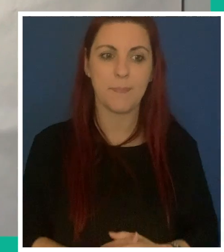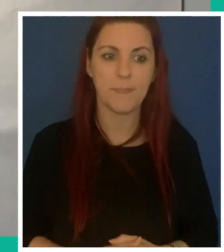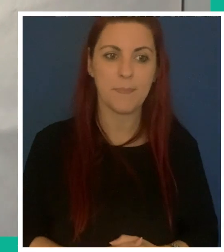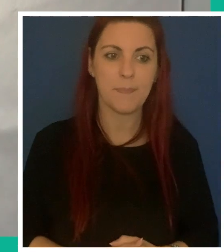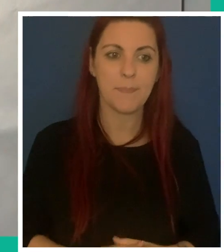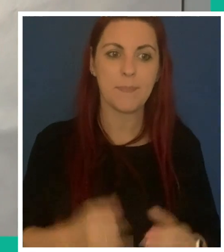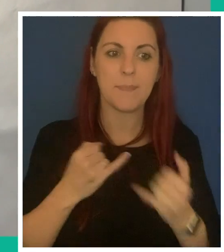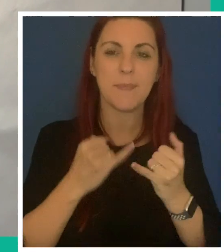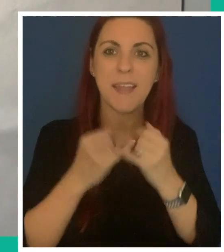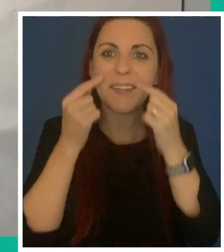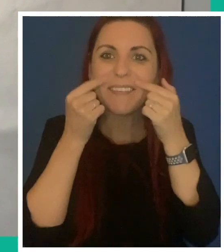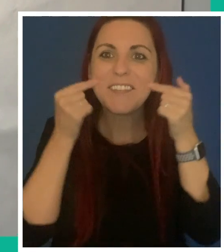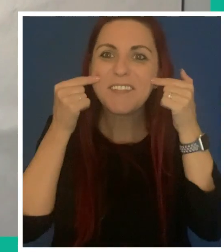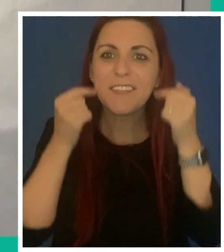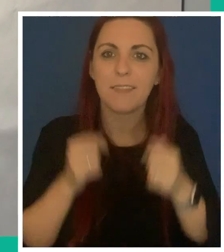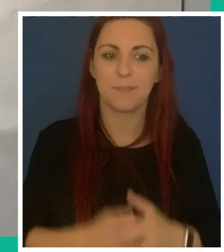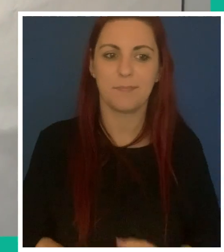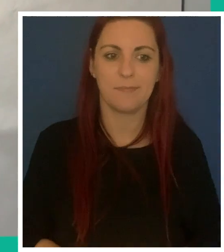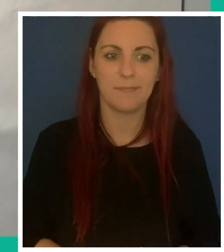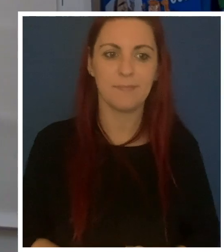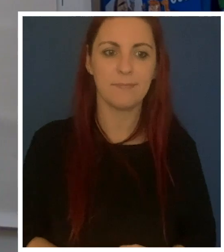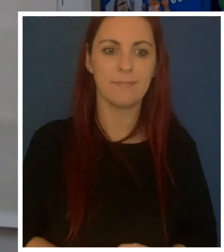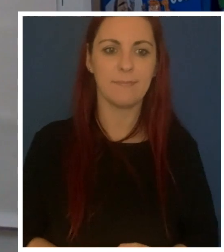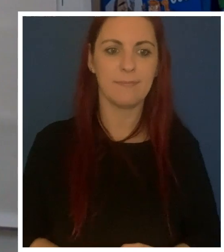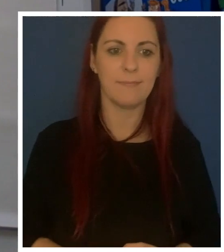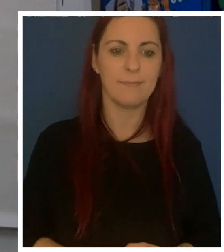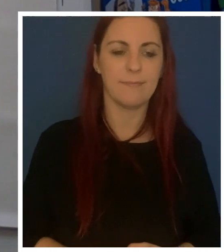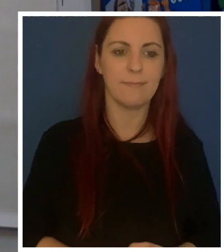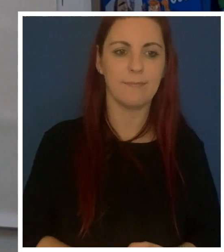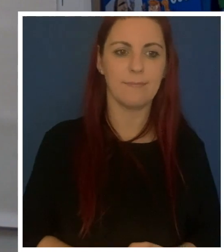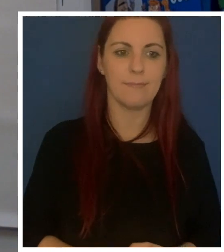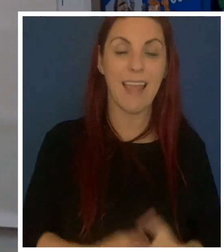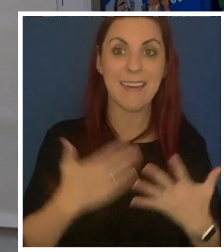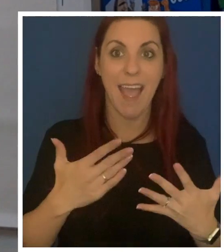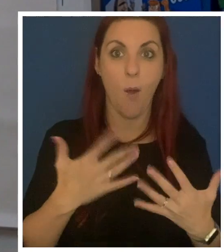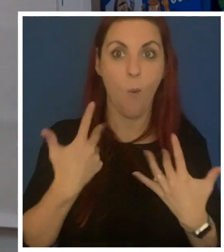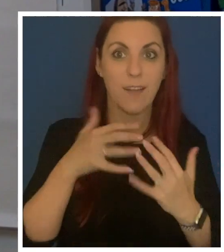it's like the crease of his cheek and then we're going to draw his teeth, his teeth